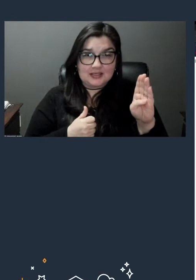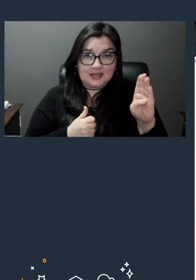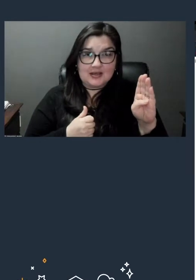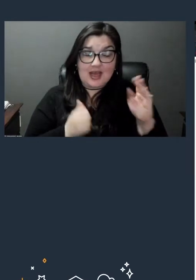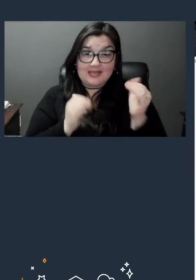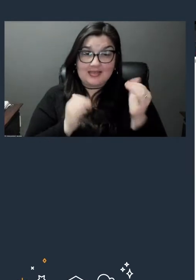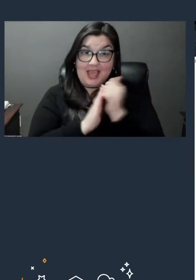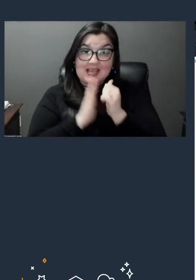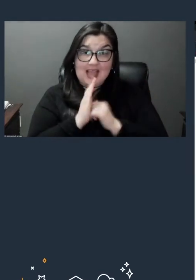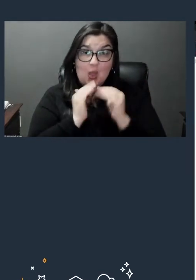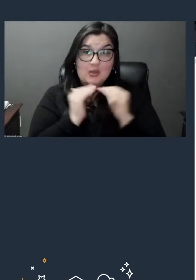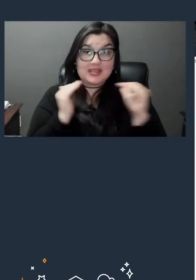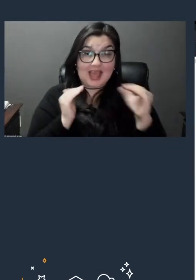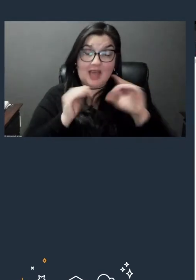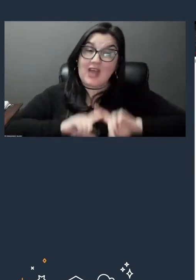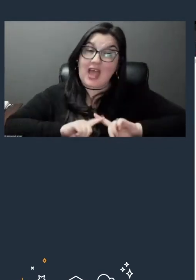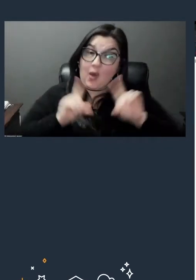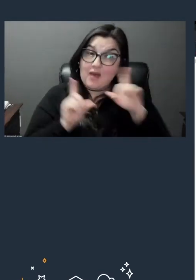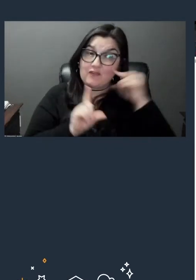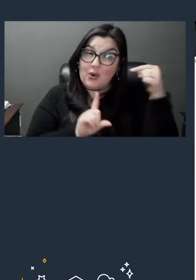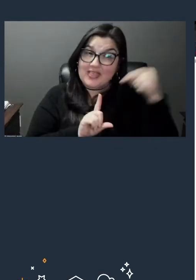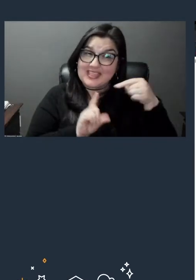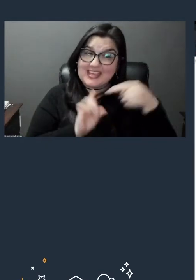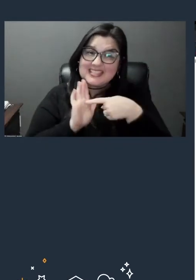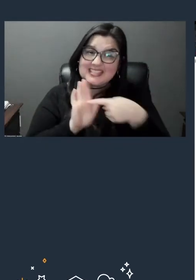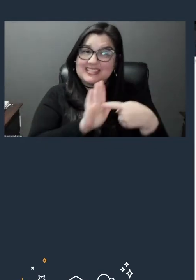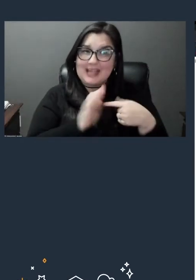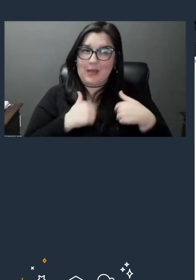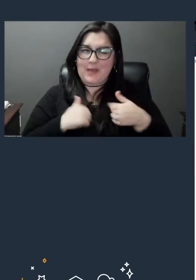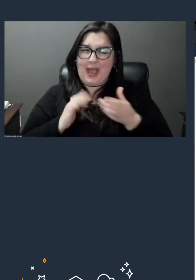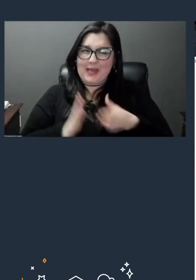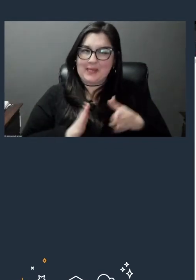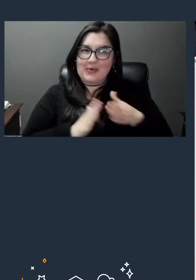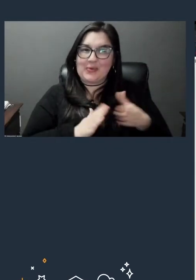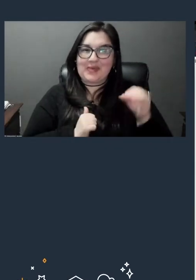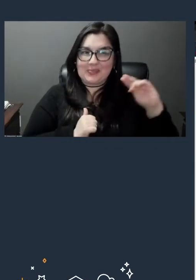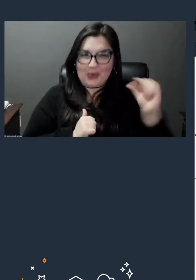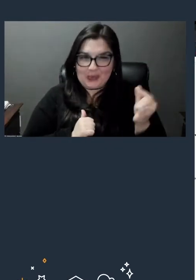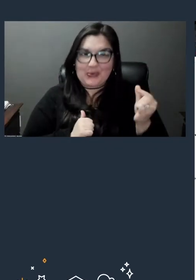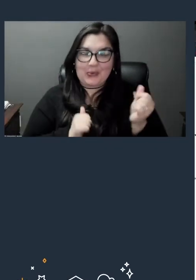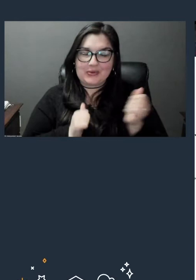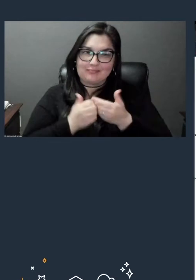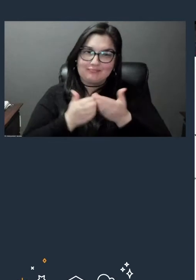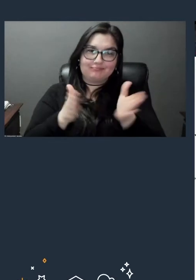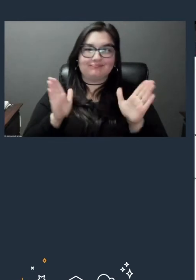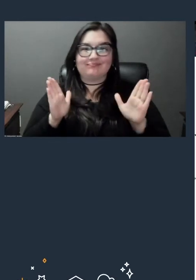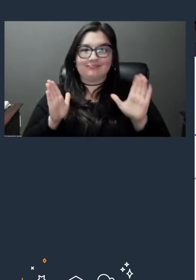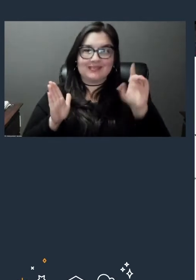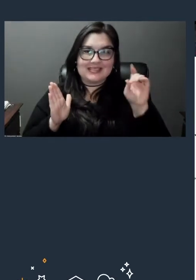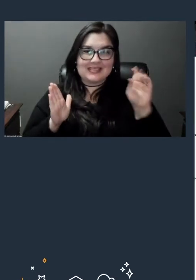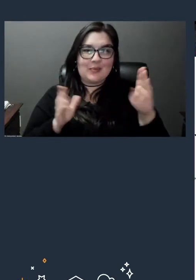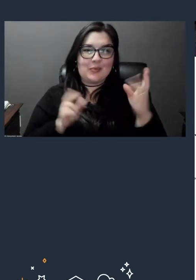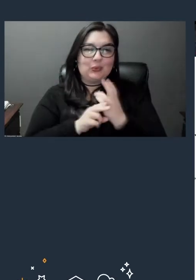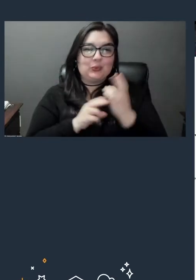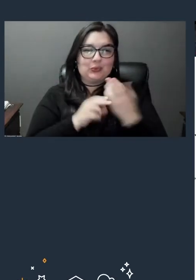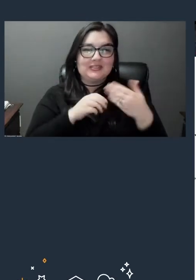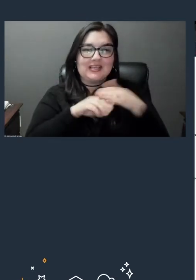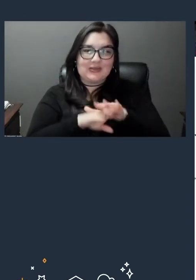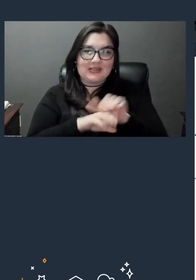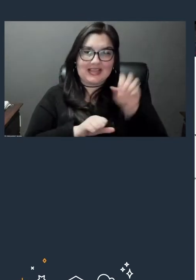However, for this demo, I actually prepared an organization-wide dashboard easily by using our integration with AWS Organizations,